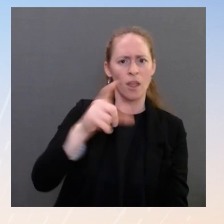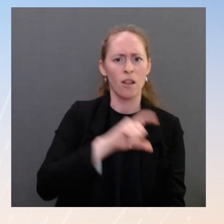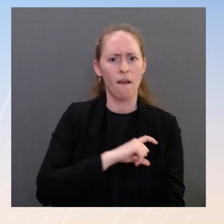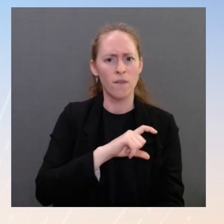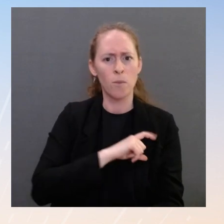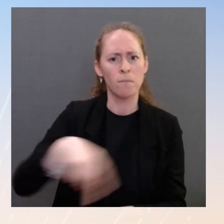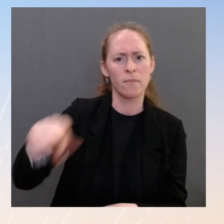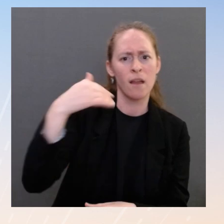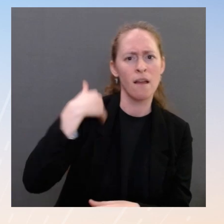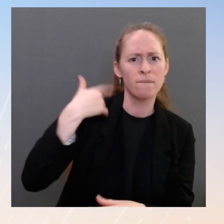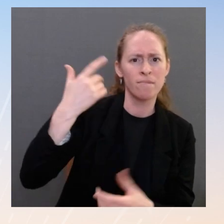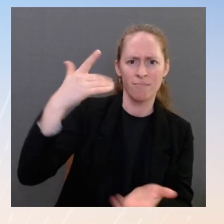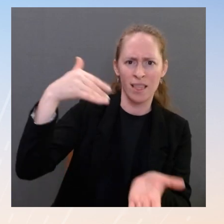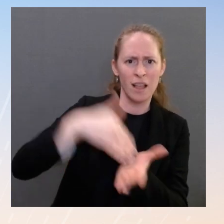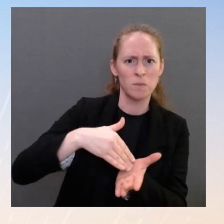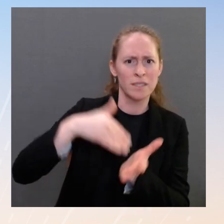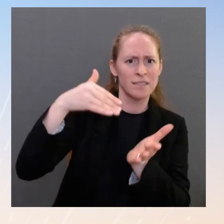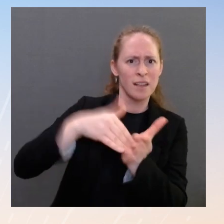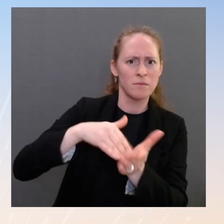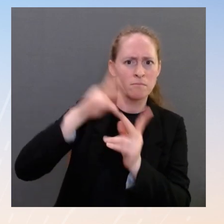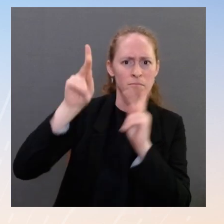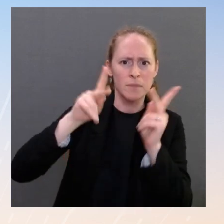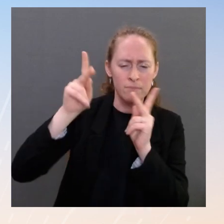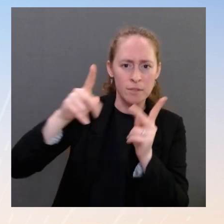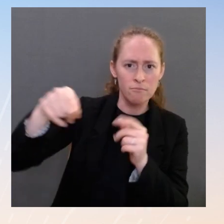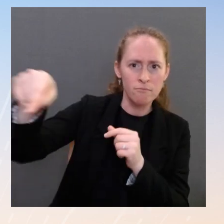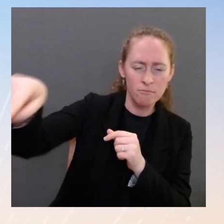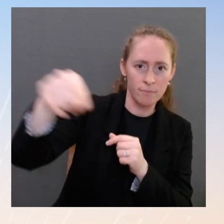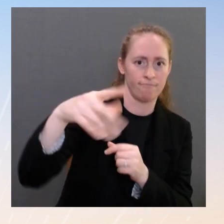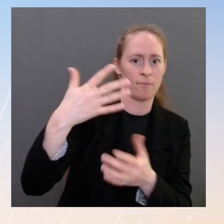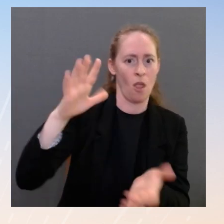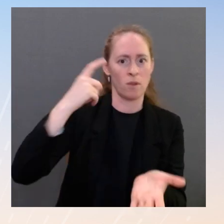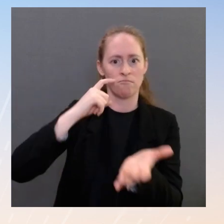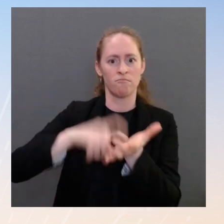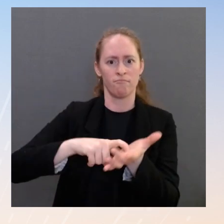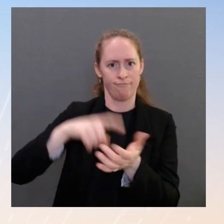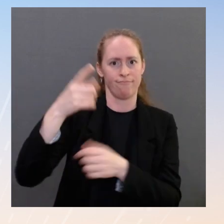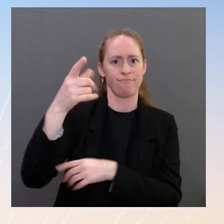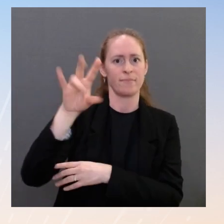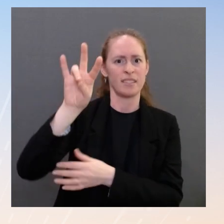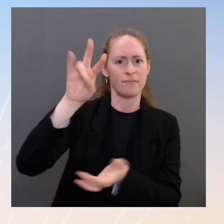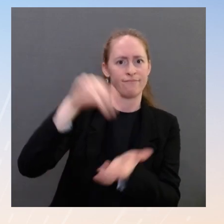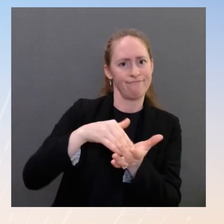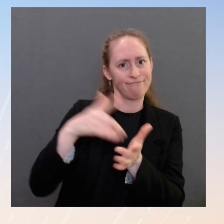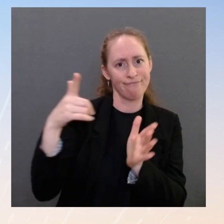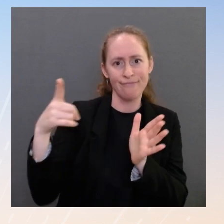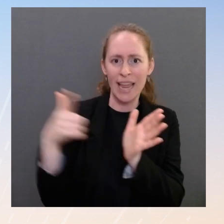We're already seeing 7,000 illegal crossings a day; that is expected to surge to 18,000 when Title 42 is lifted.